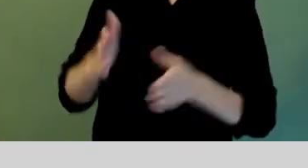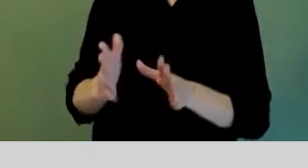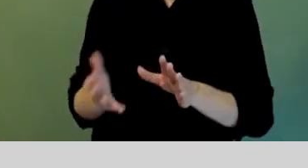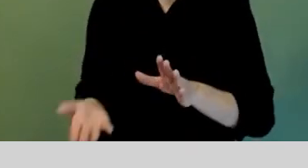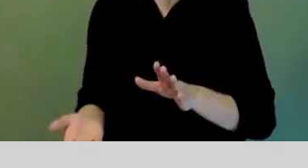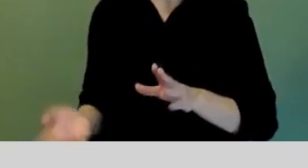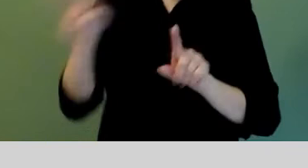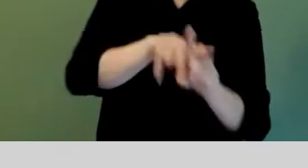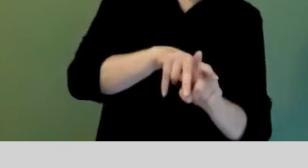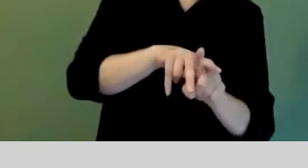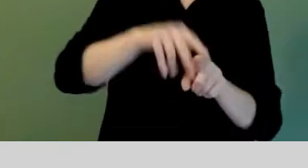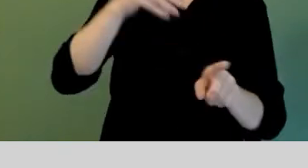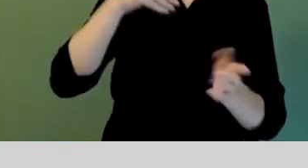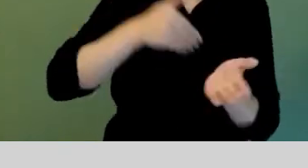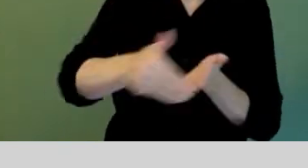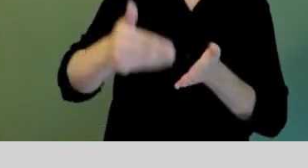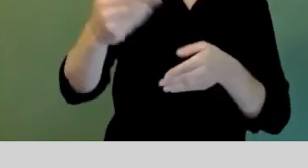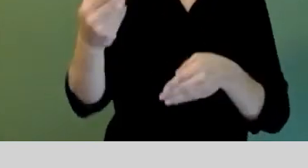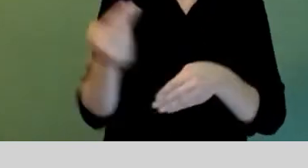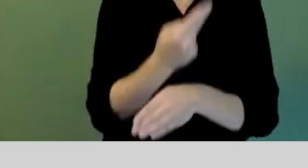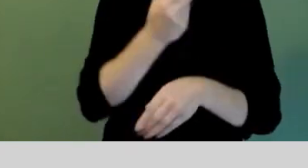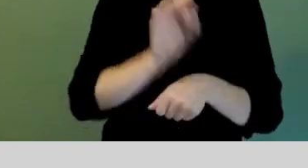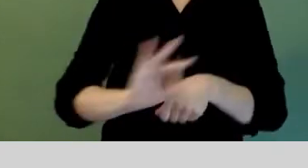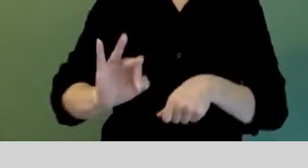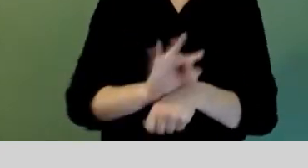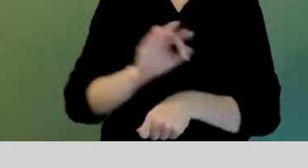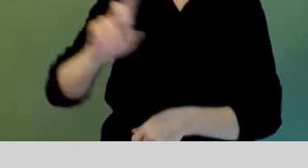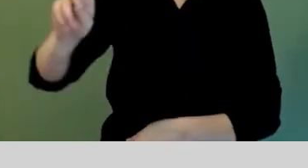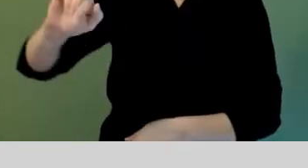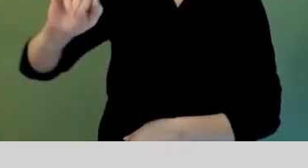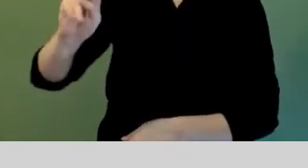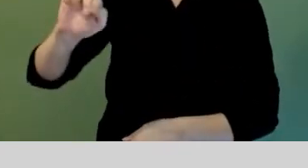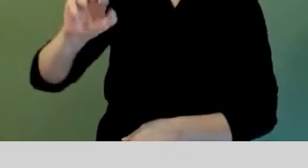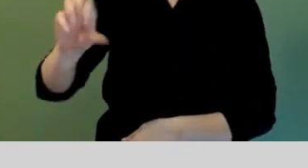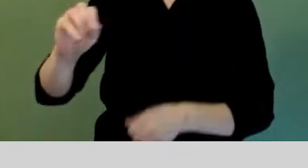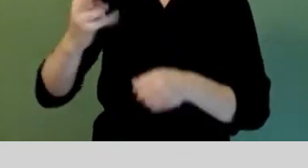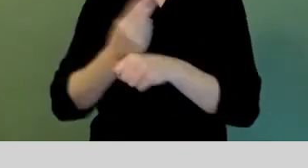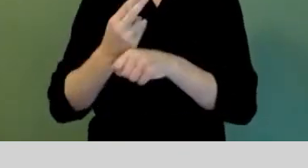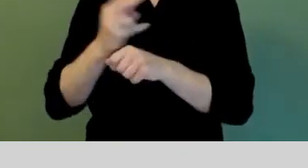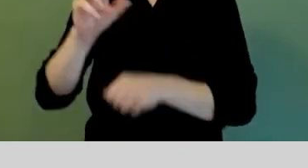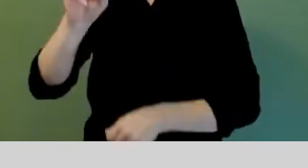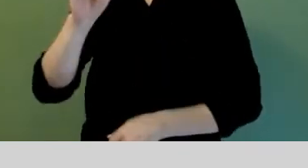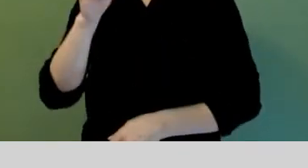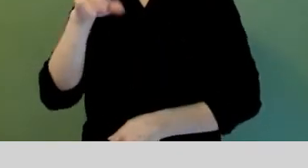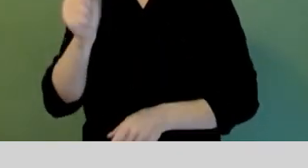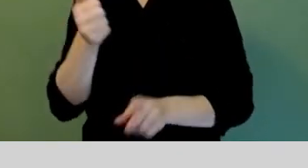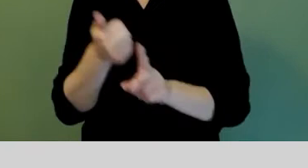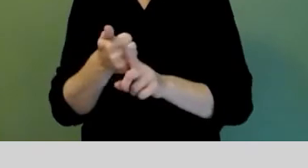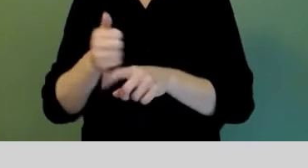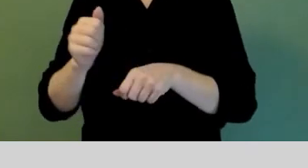Now Django, it uses decorators as behavior modifiers for views. For example, require HTTP methods